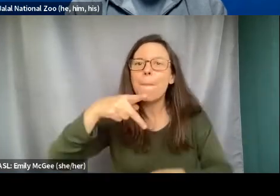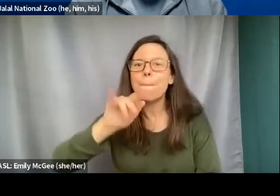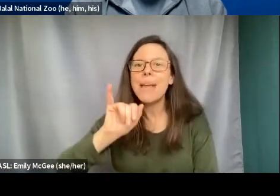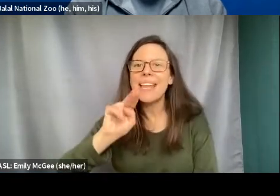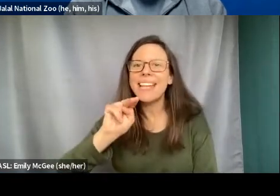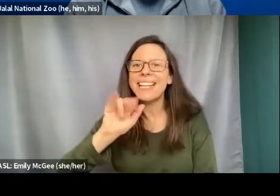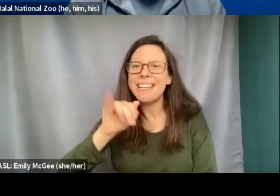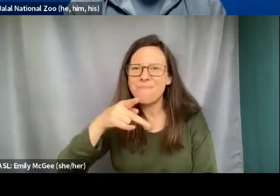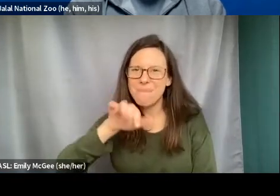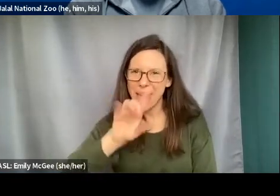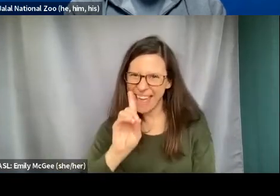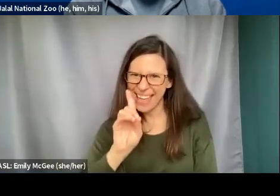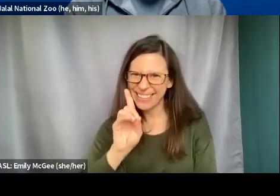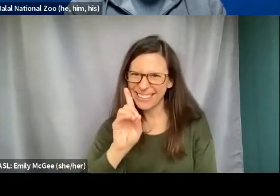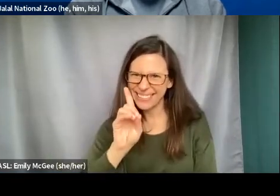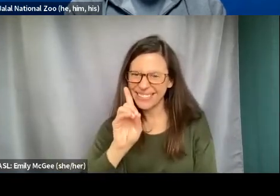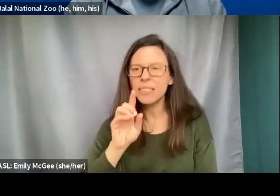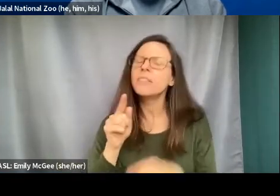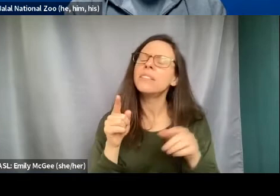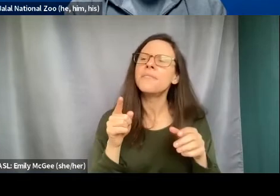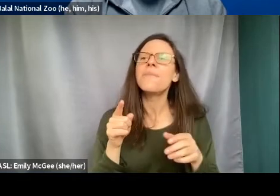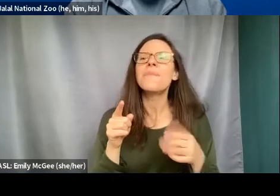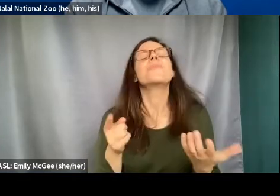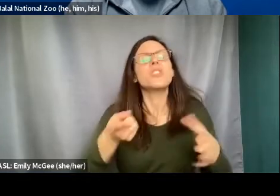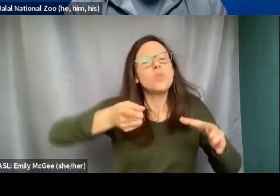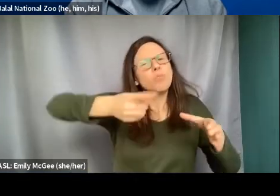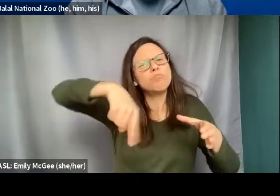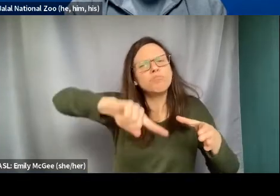we probably don't want the same types of bacteria growing in the salt water pools.